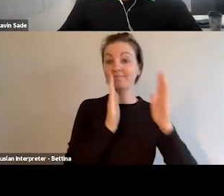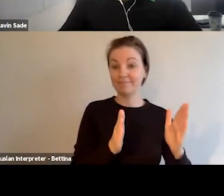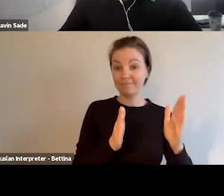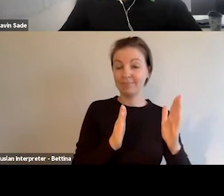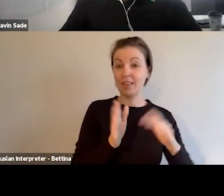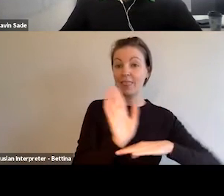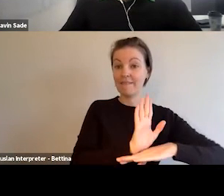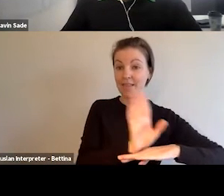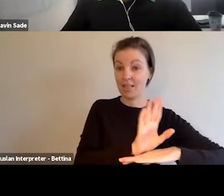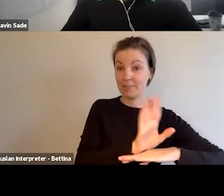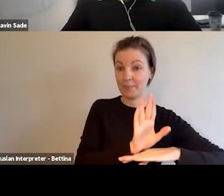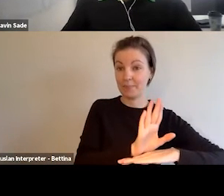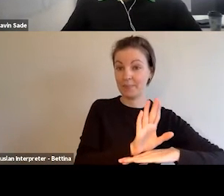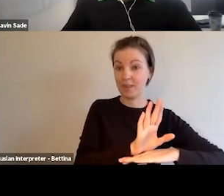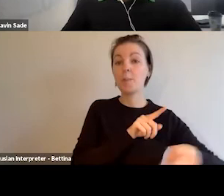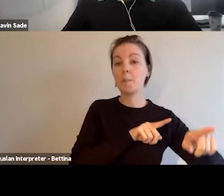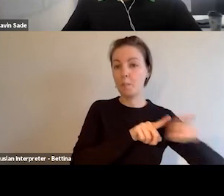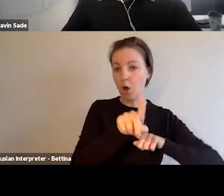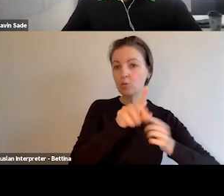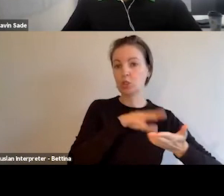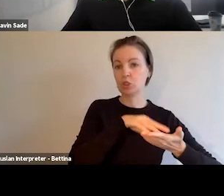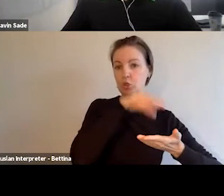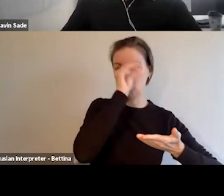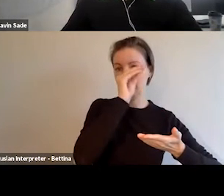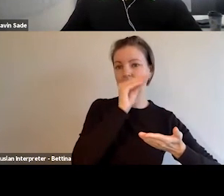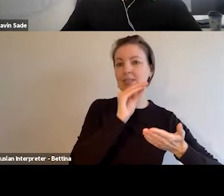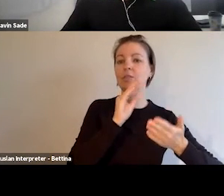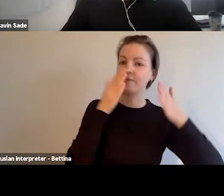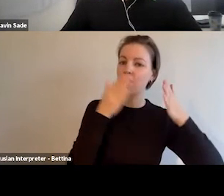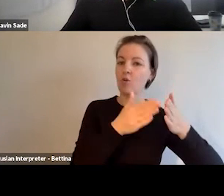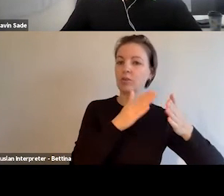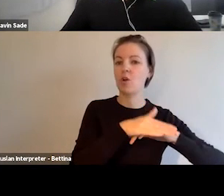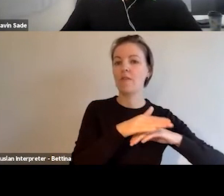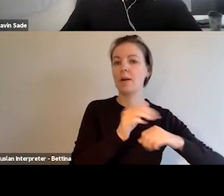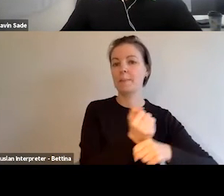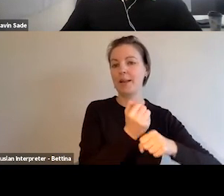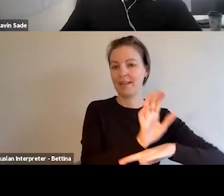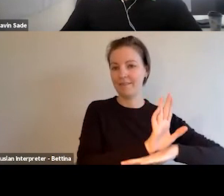other than film were almost embedded creative in the film studio. So we were replicating that